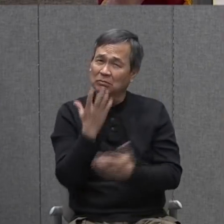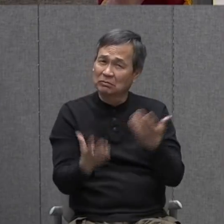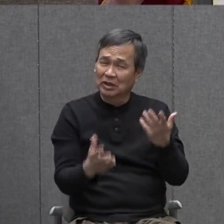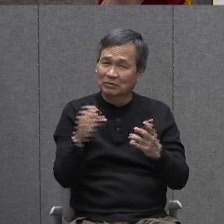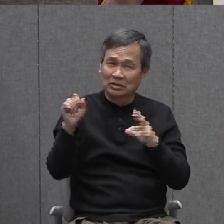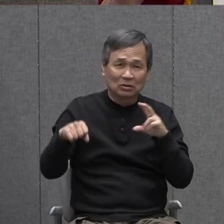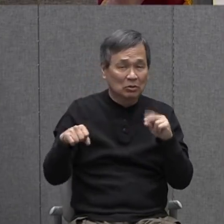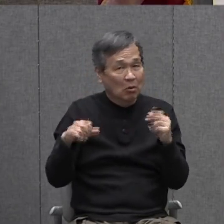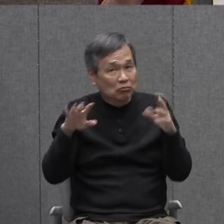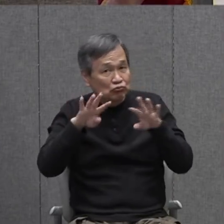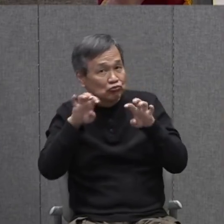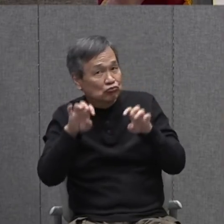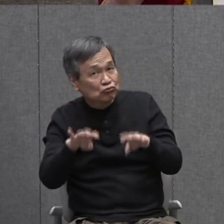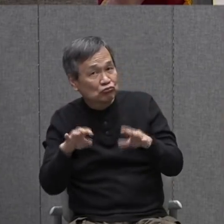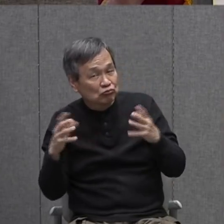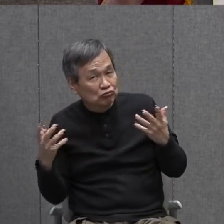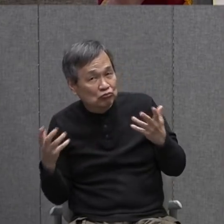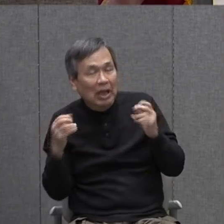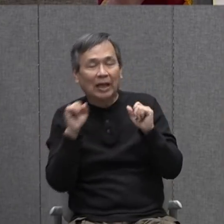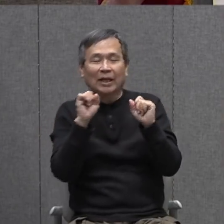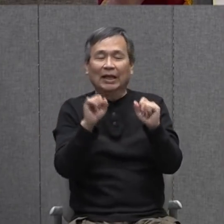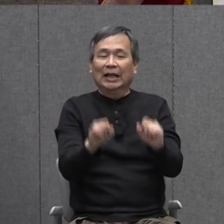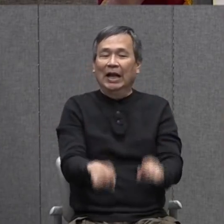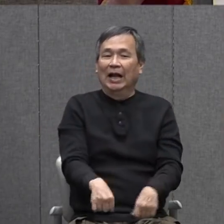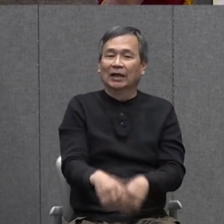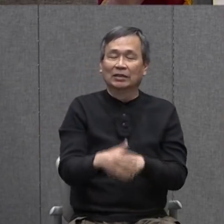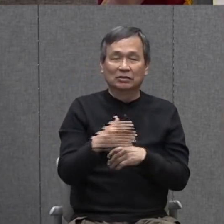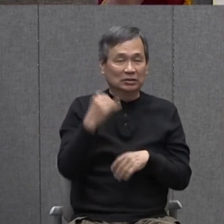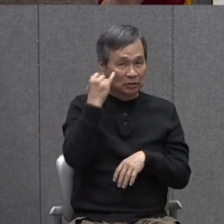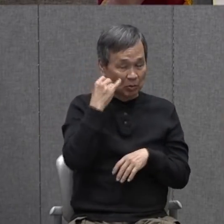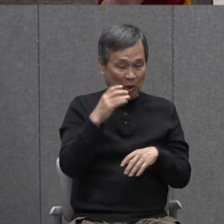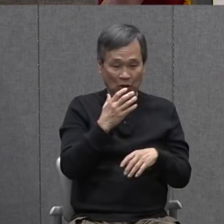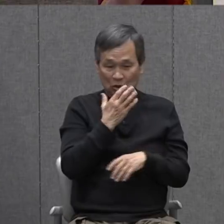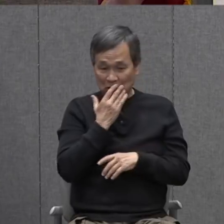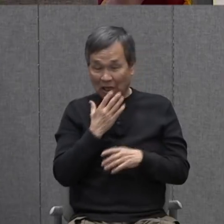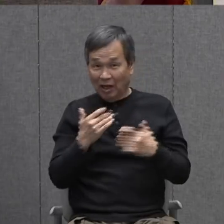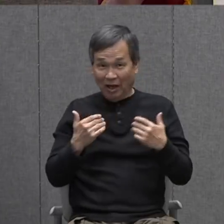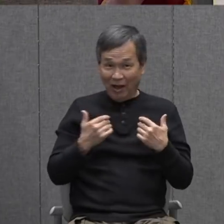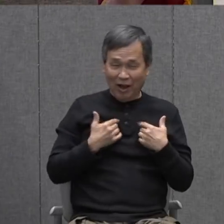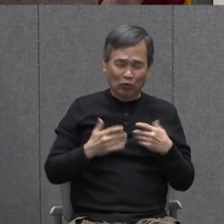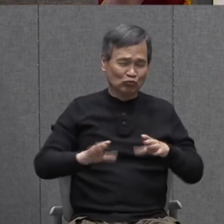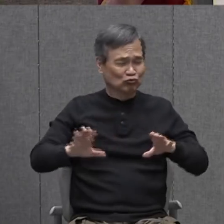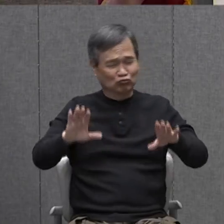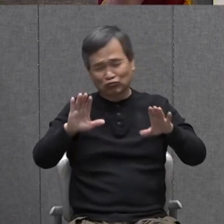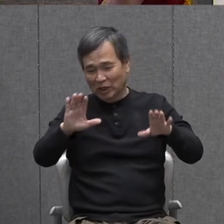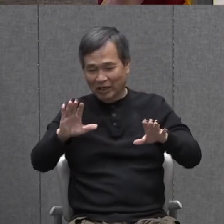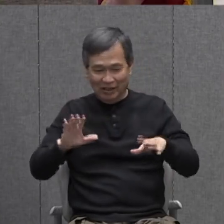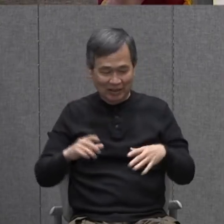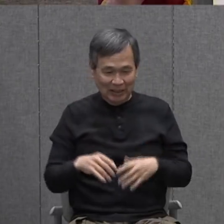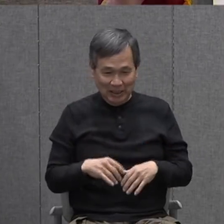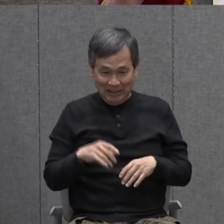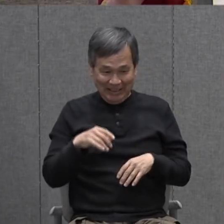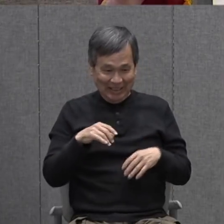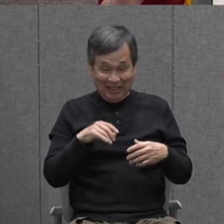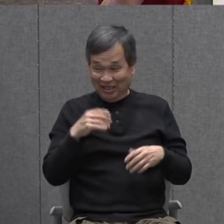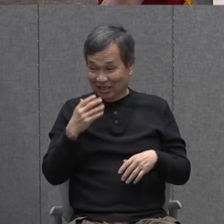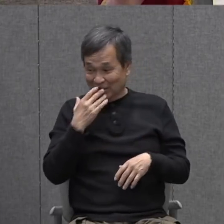So something you can do, if you have colors, that's great. See if you can match the colors to what you have.